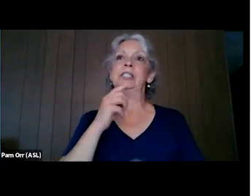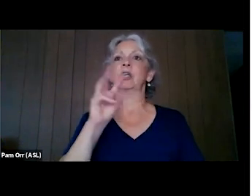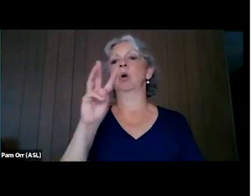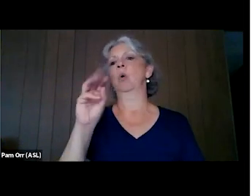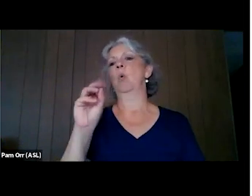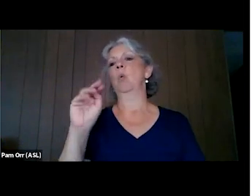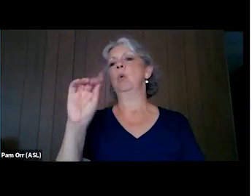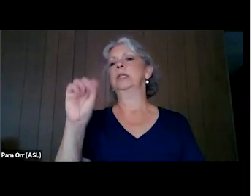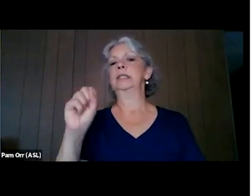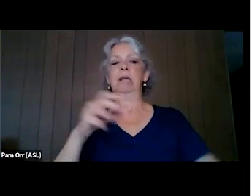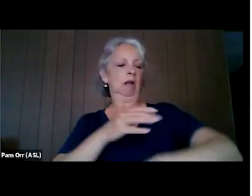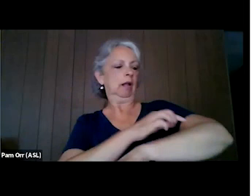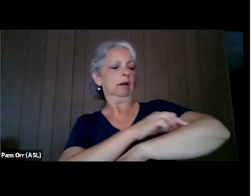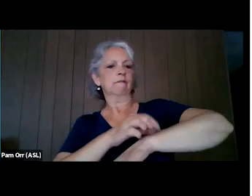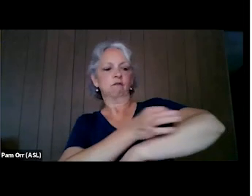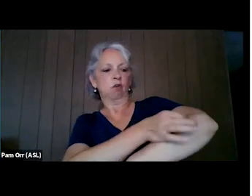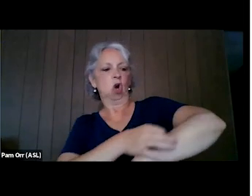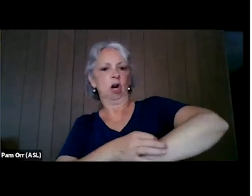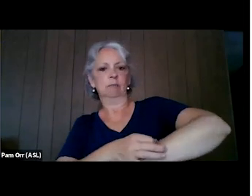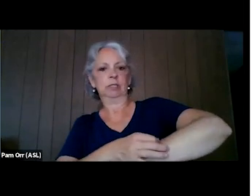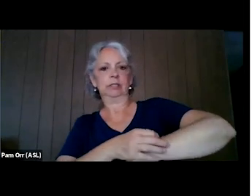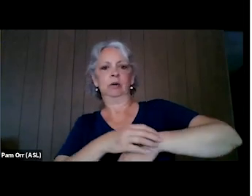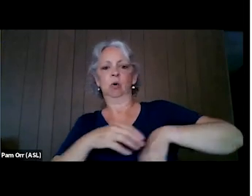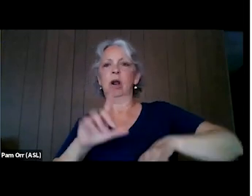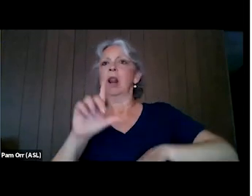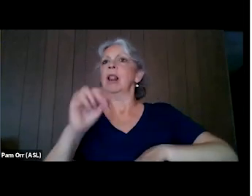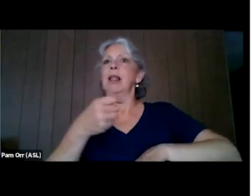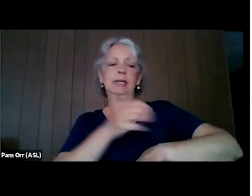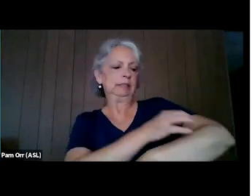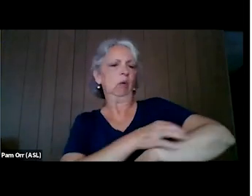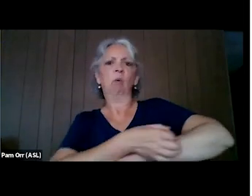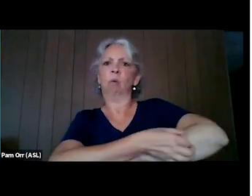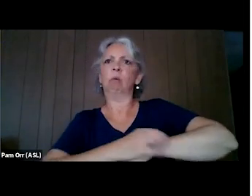on the forearms and the lower legs. This is a phenomenon that we're also gonna talk about more.